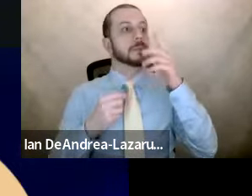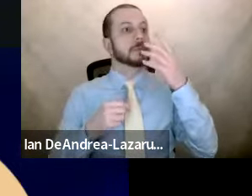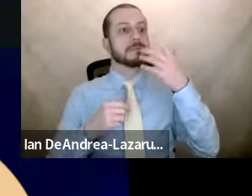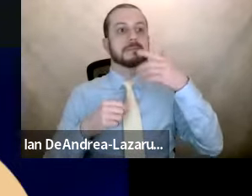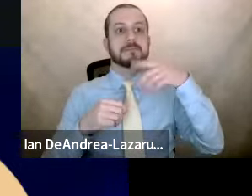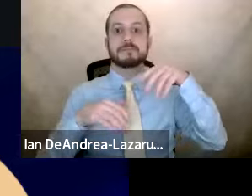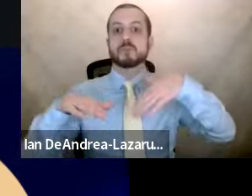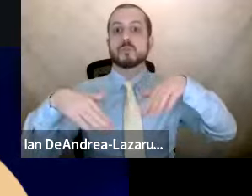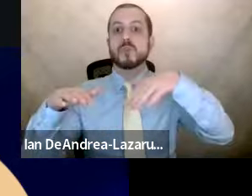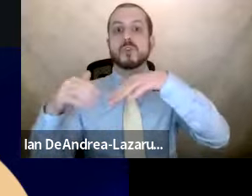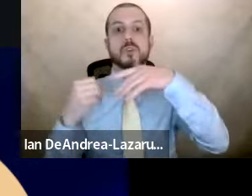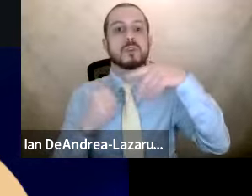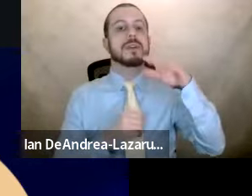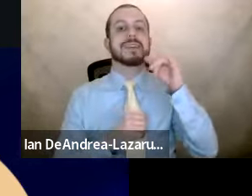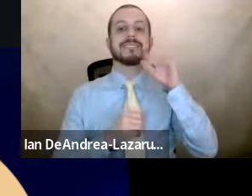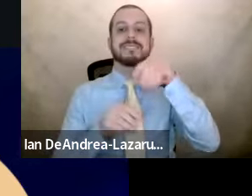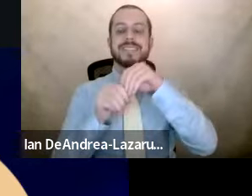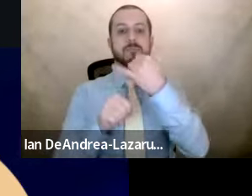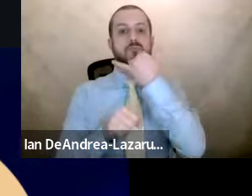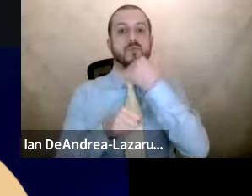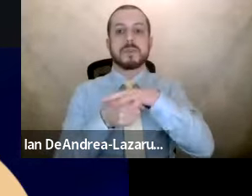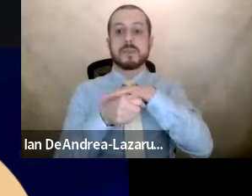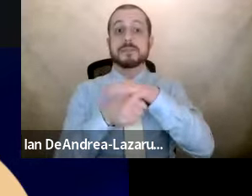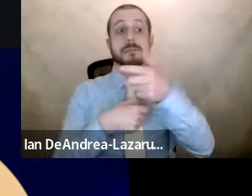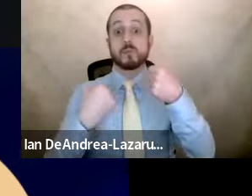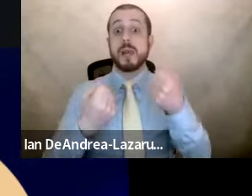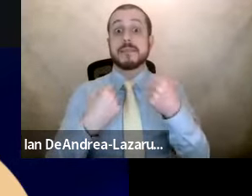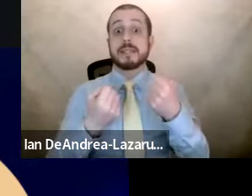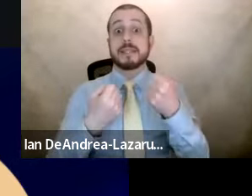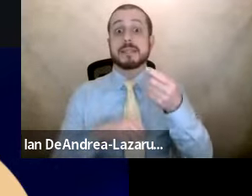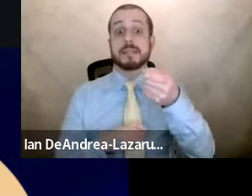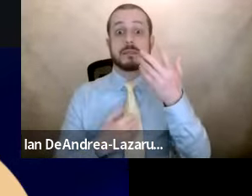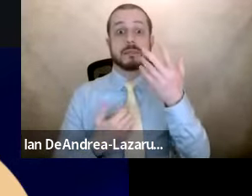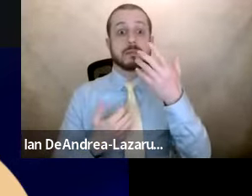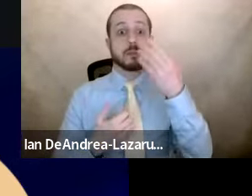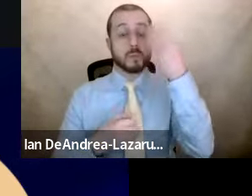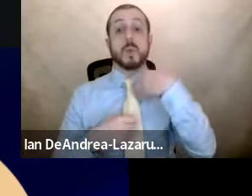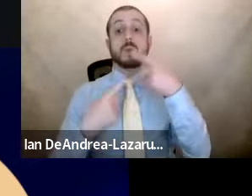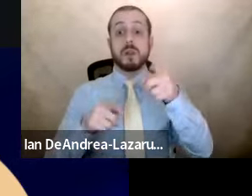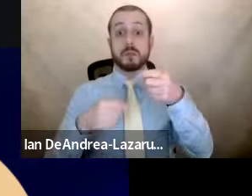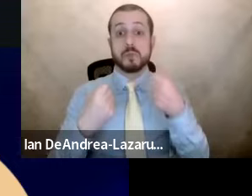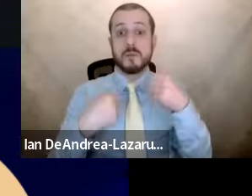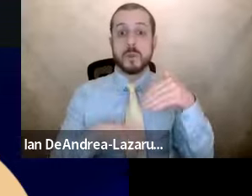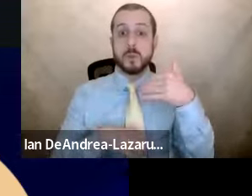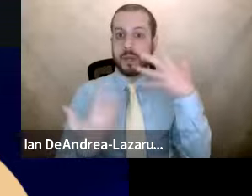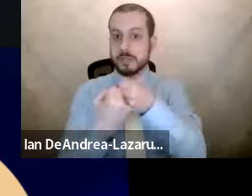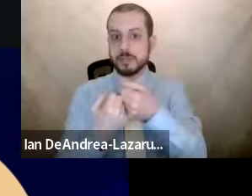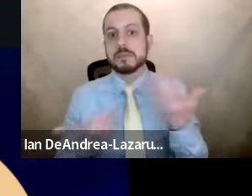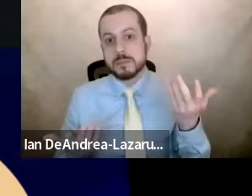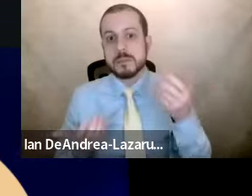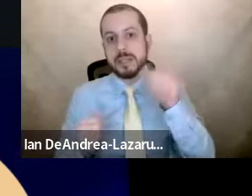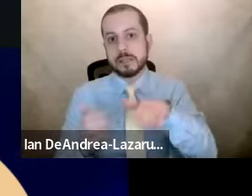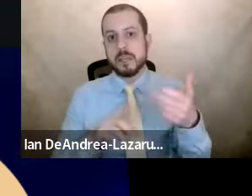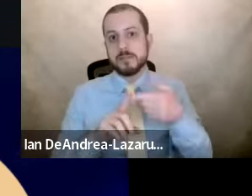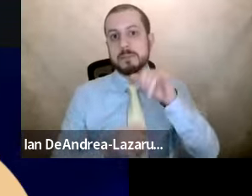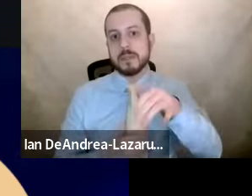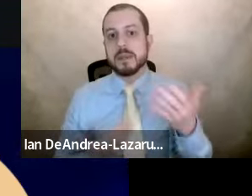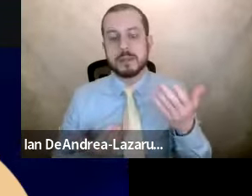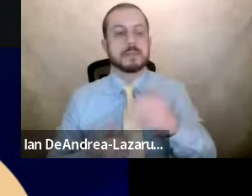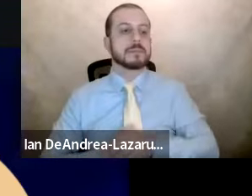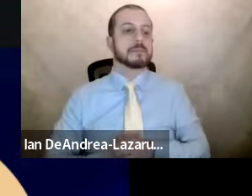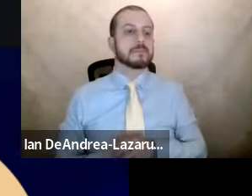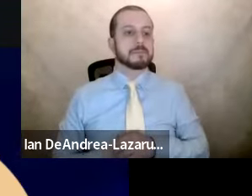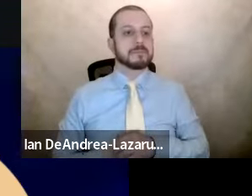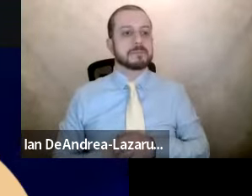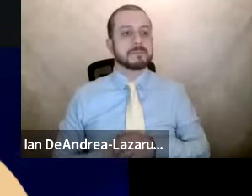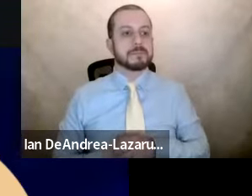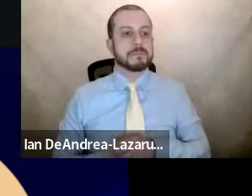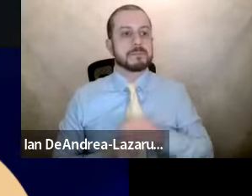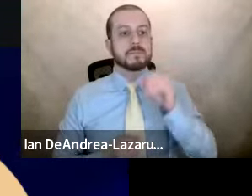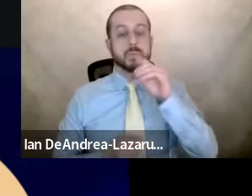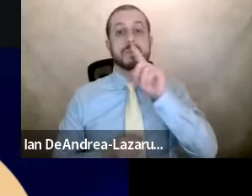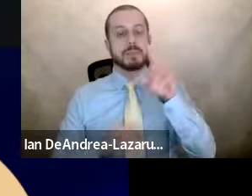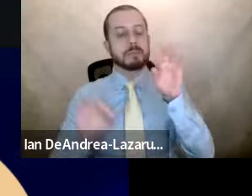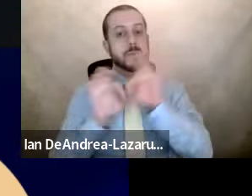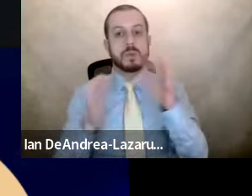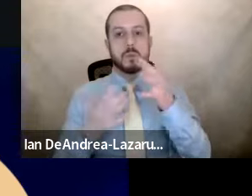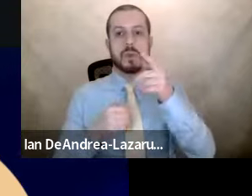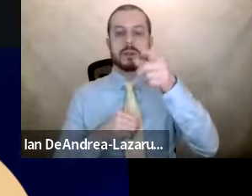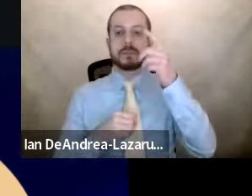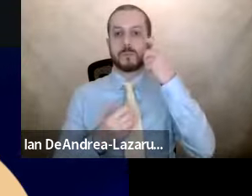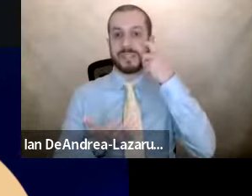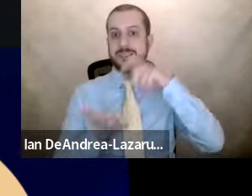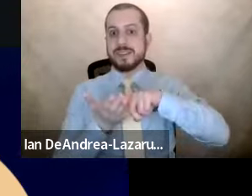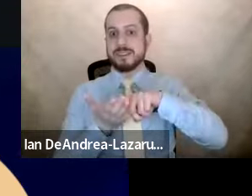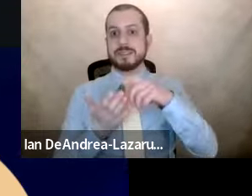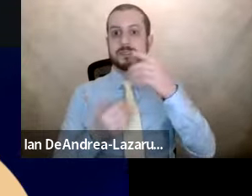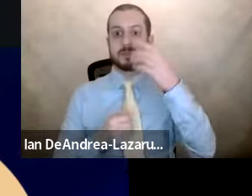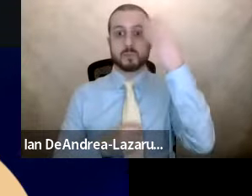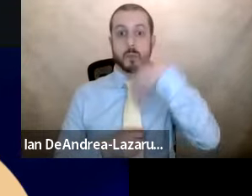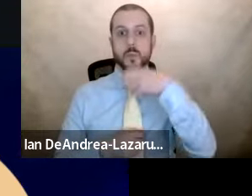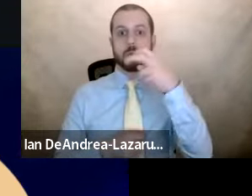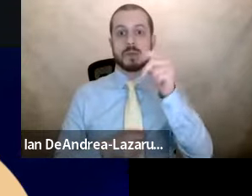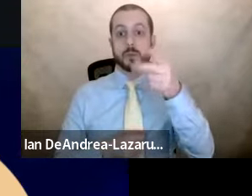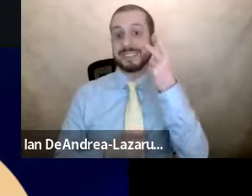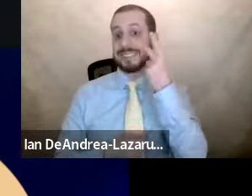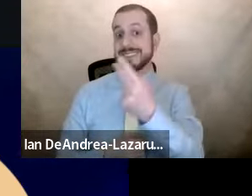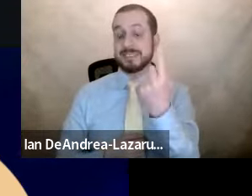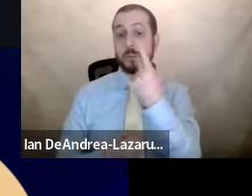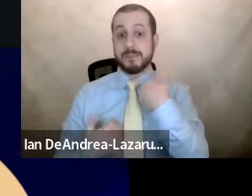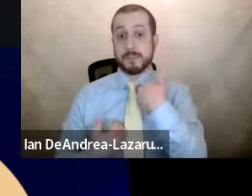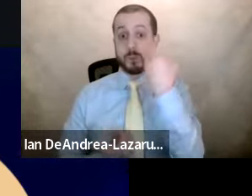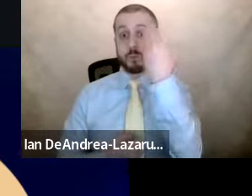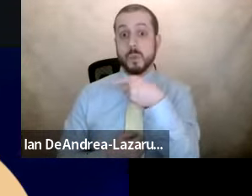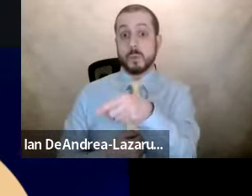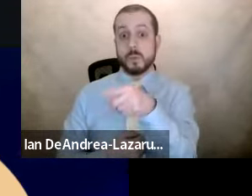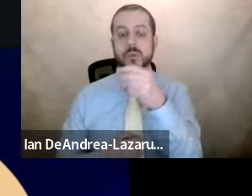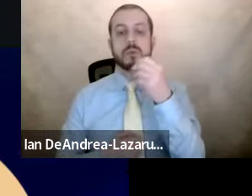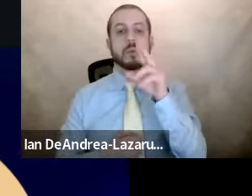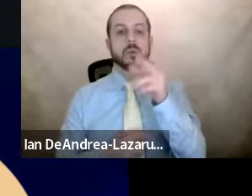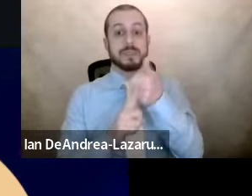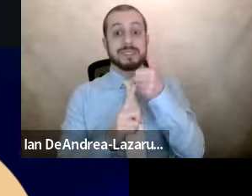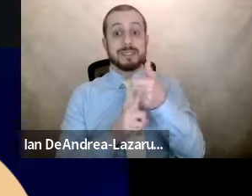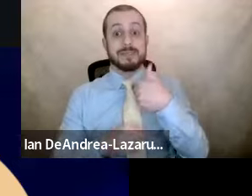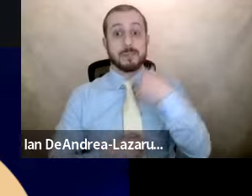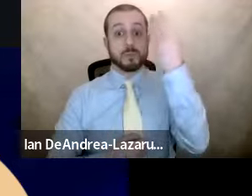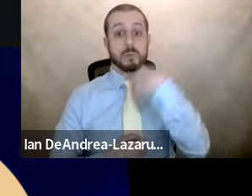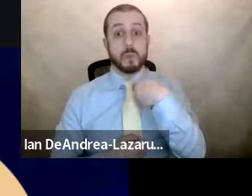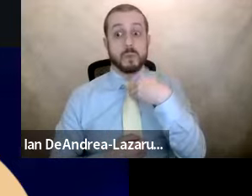And like I said, it depends on where in the brain you have a stroke.